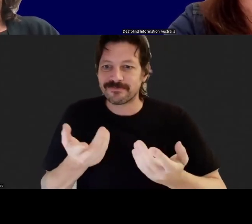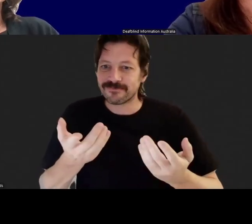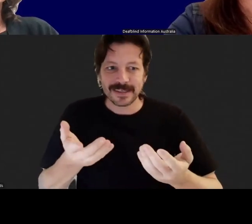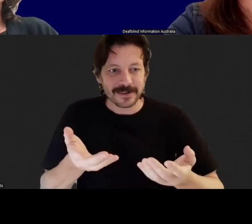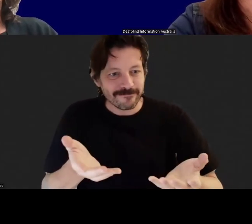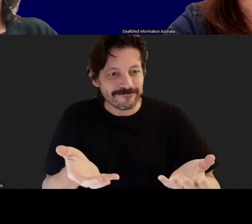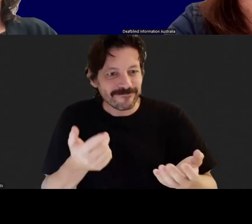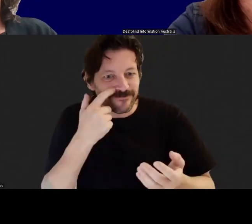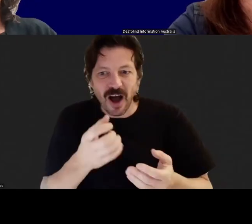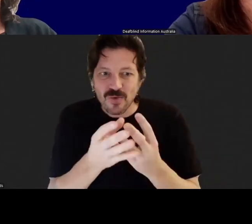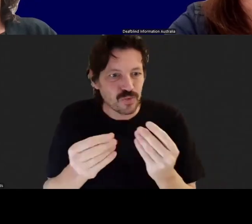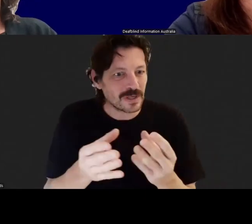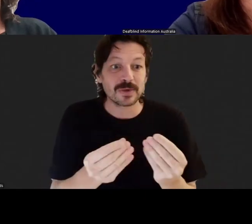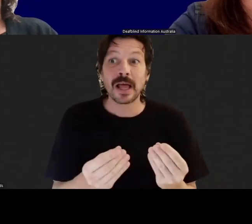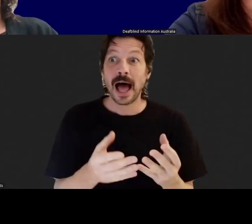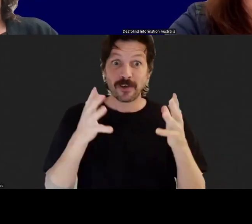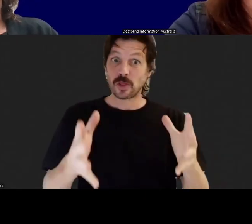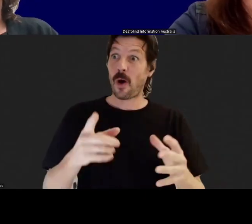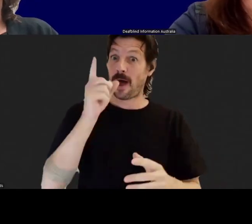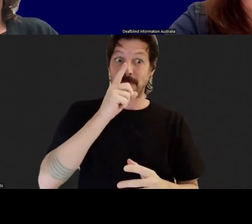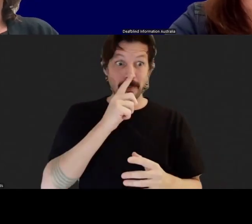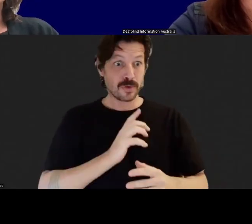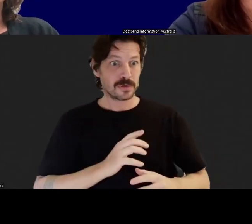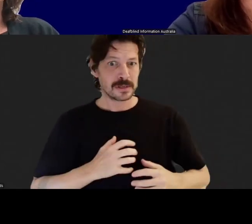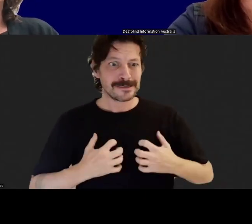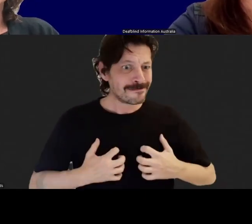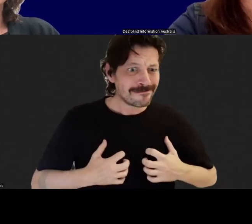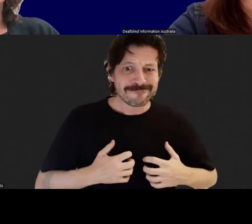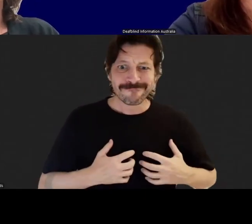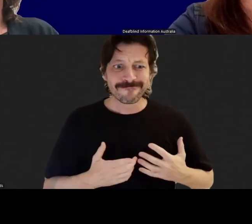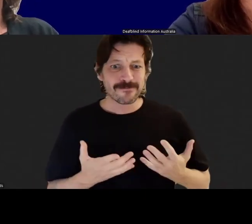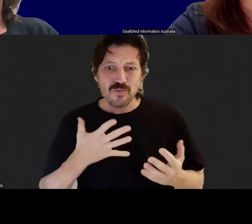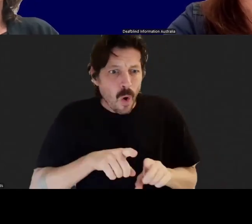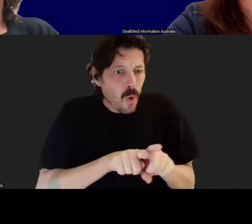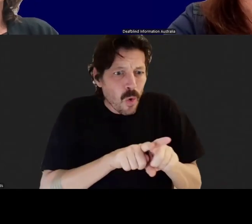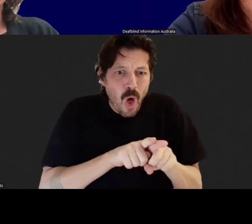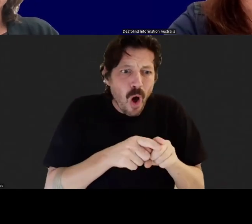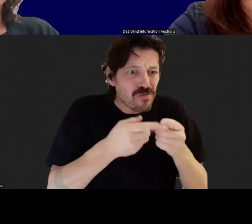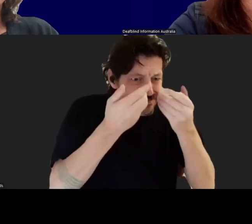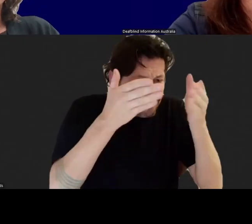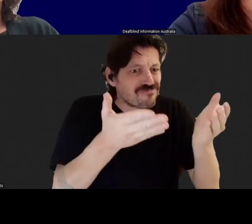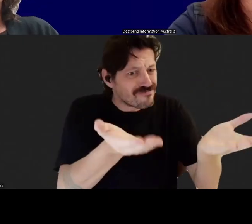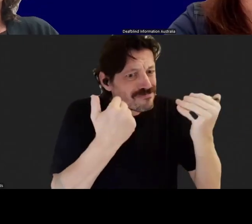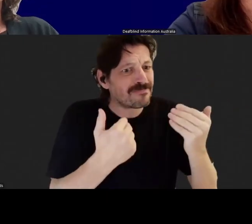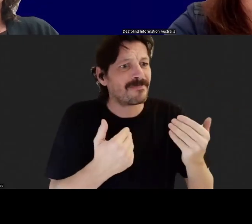because there are a lot of people out there that really just want to learn and to support you to